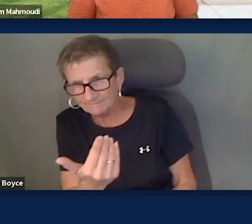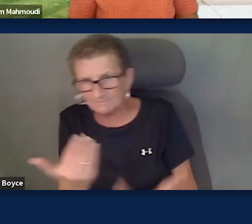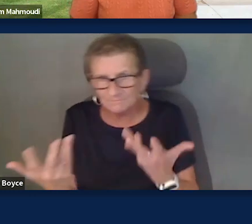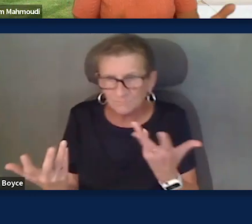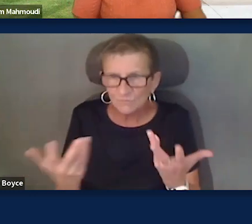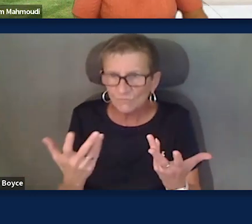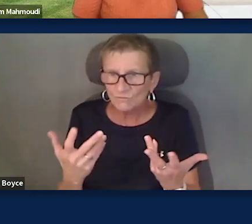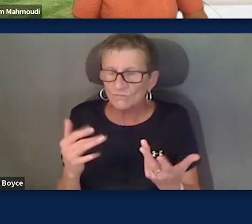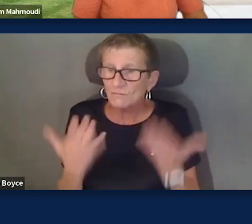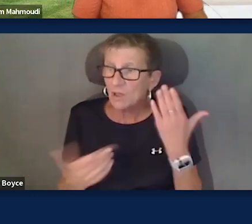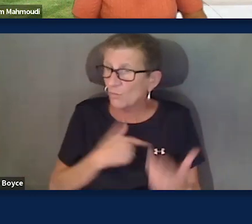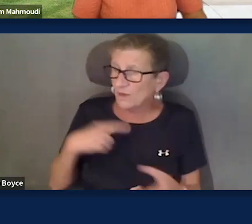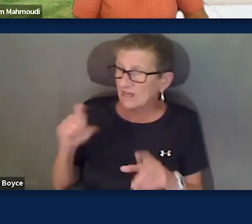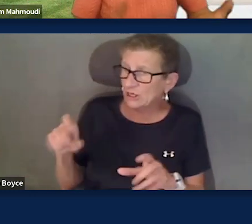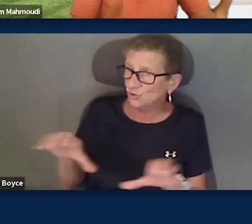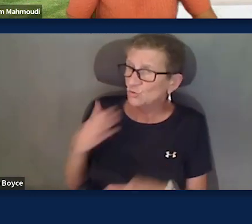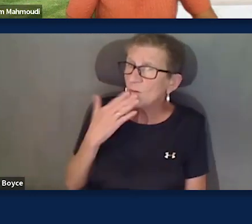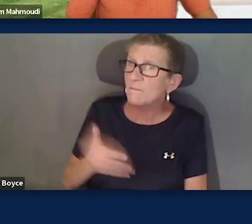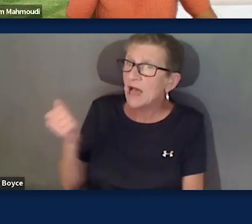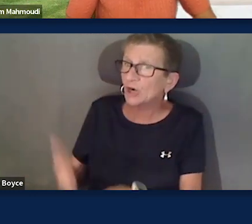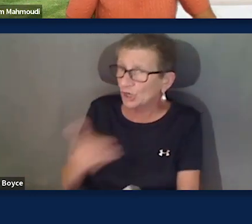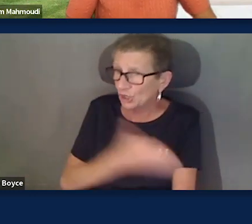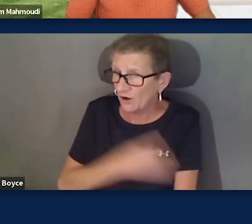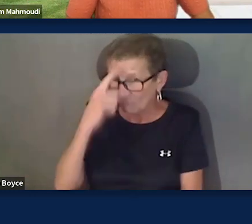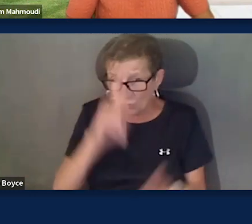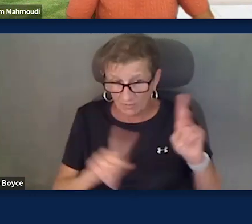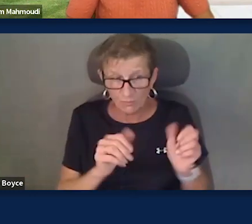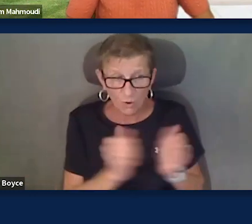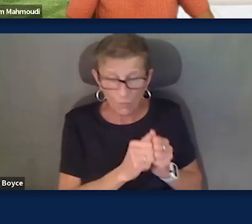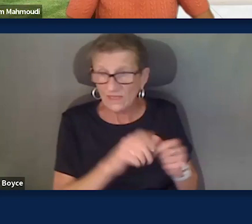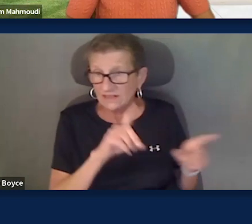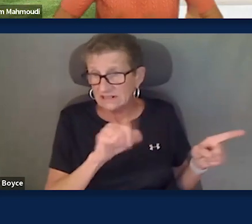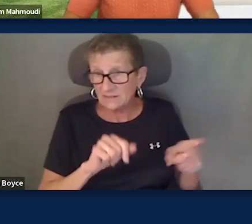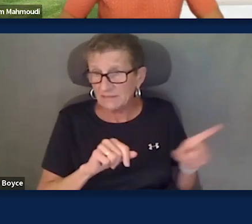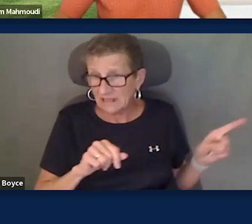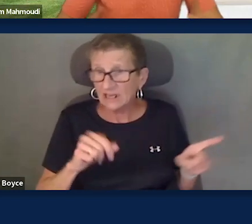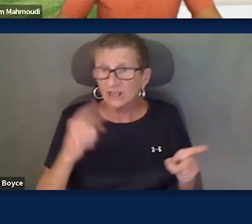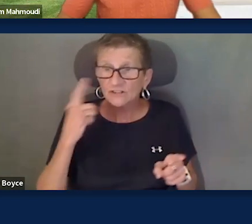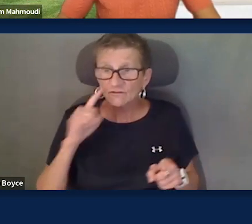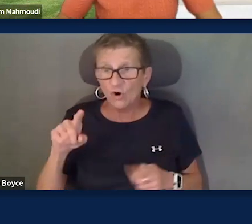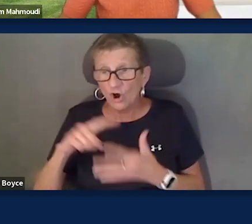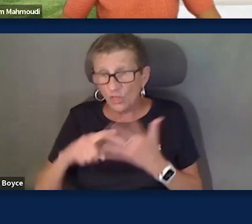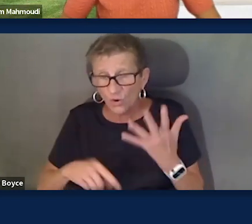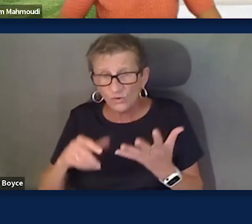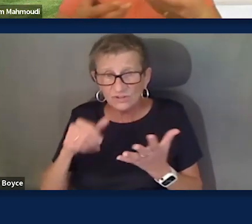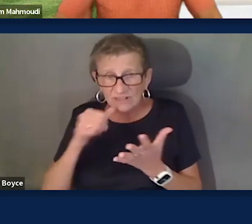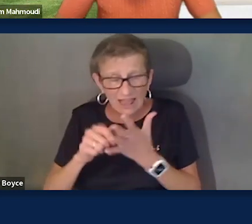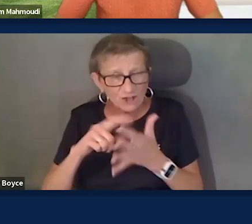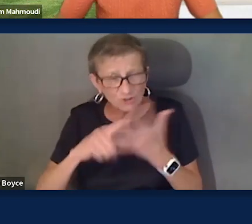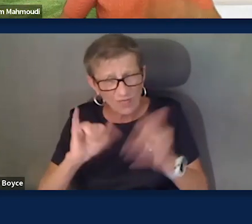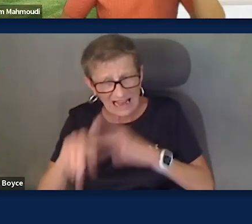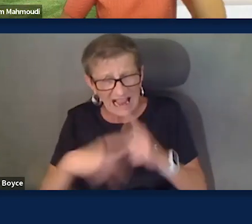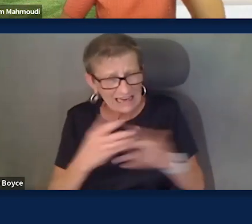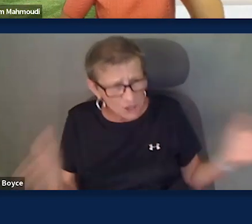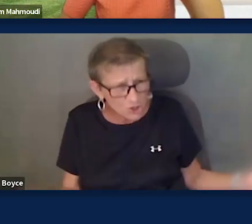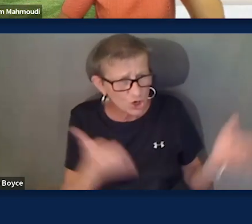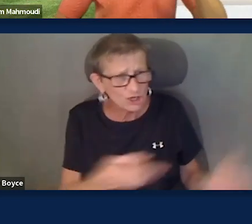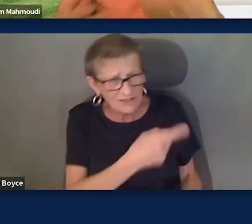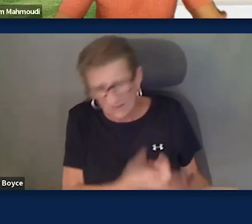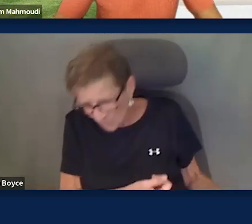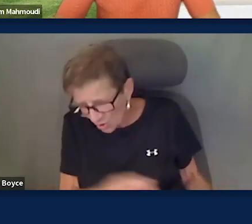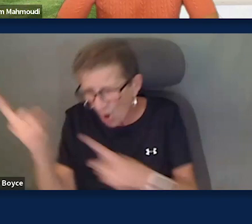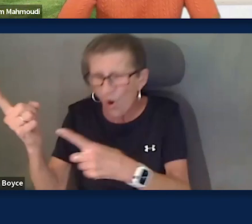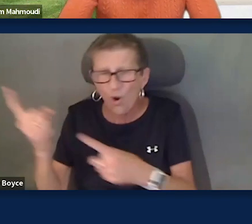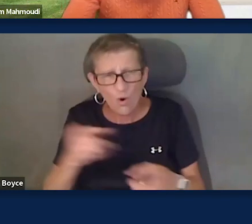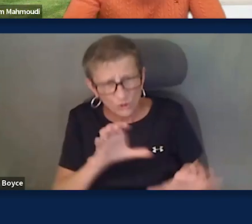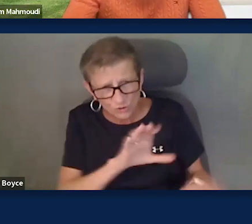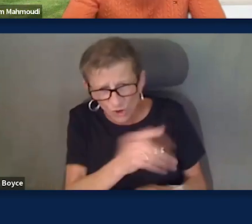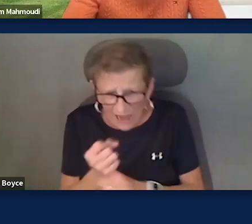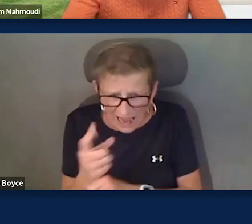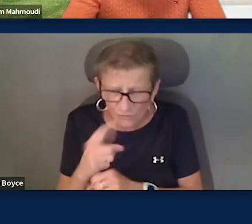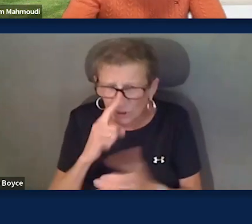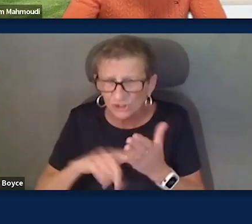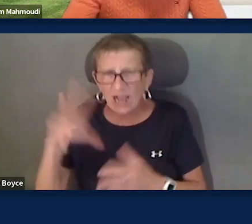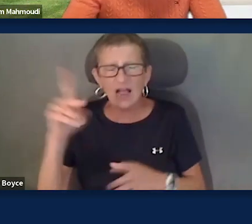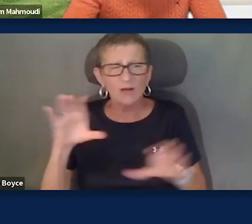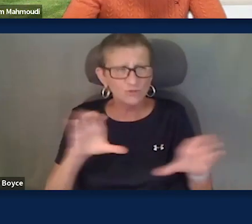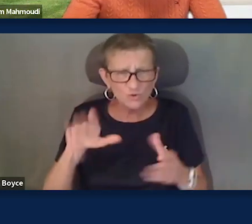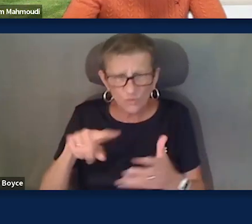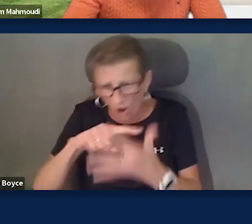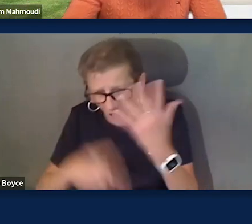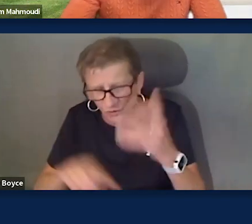Perhaps we do need to do a better job for people with disability with these in sent ifs to encourage them to use these service, to come for their annual checkup, to do these screenings ahead of time.